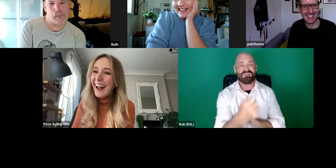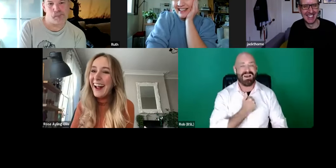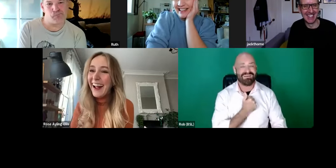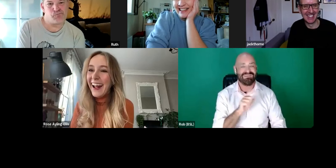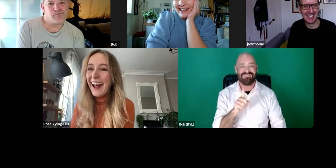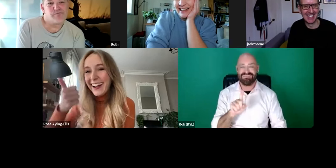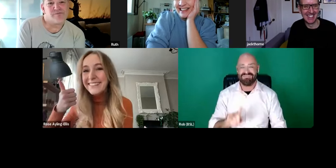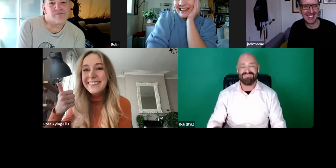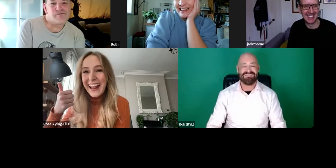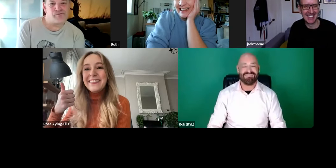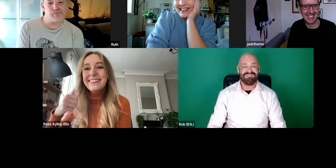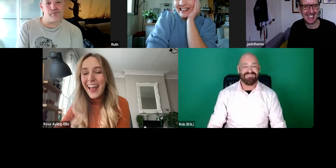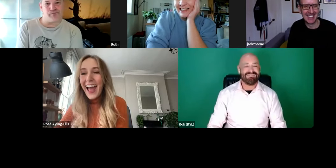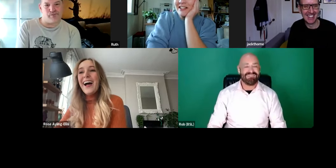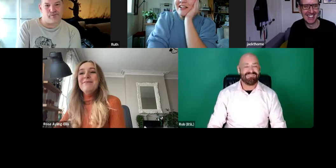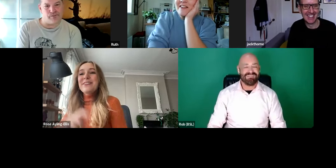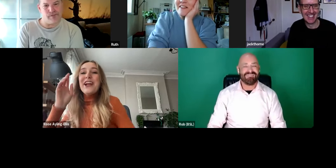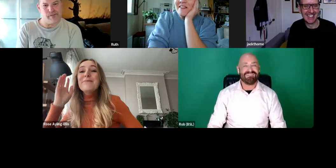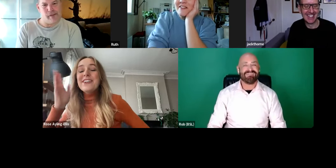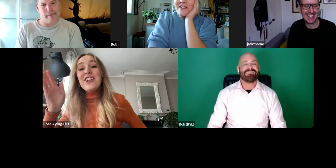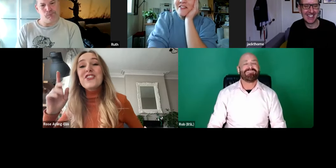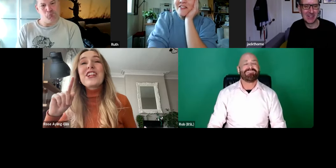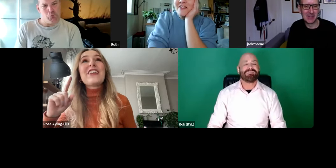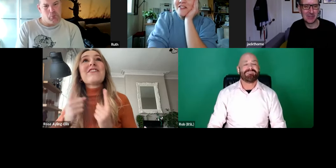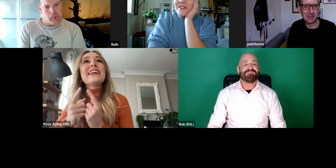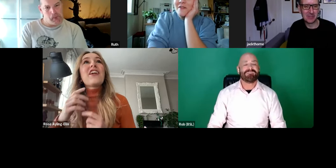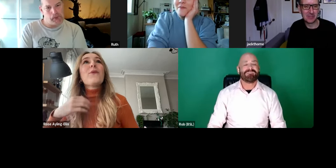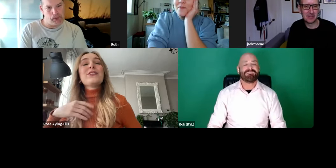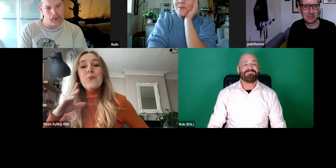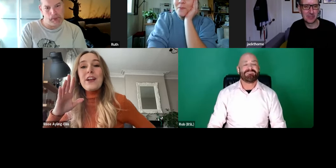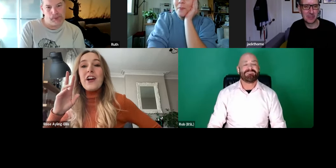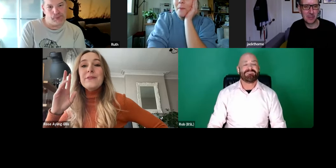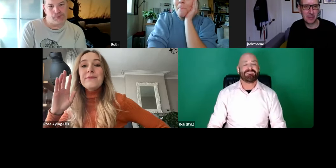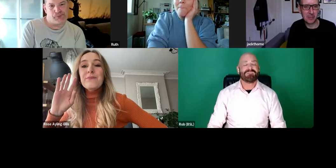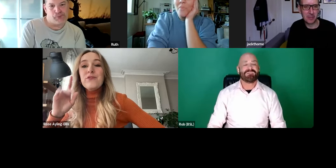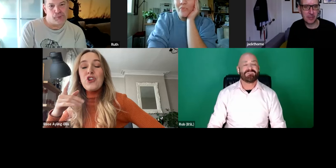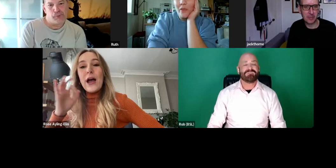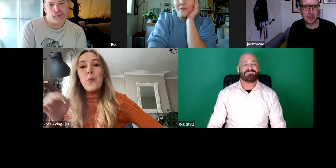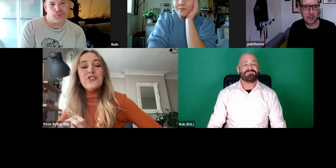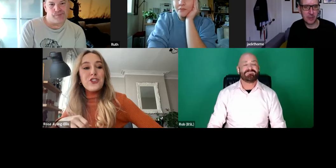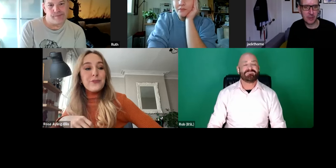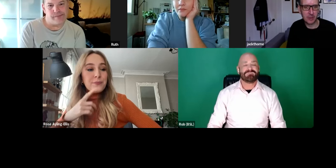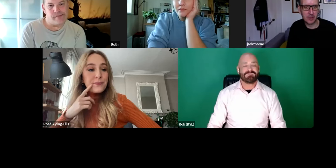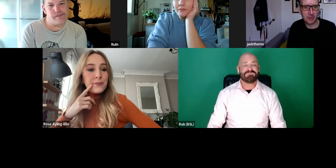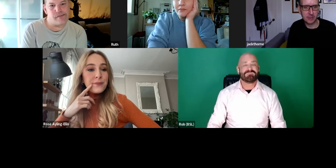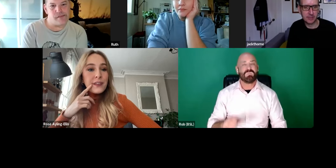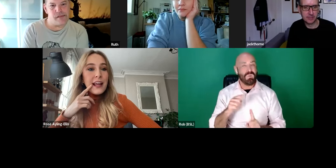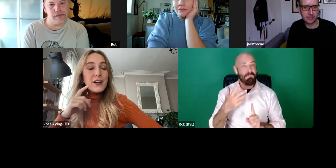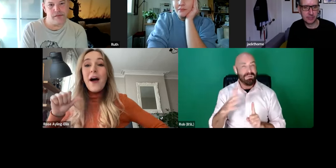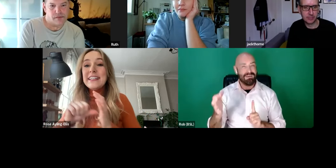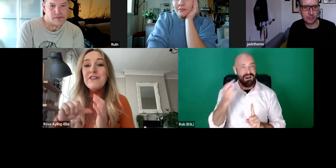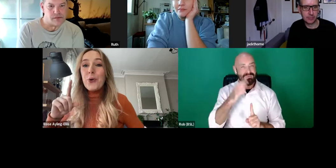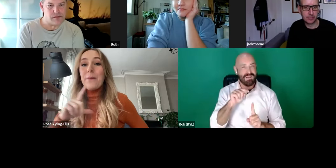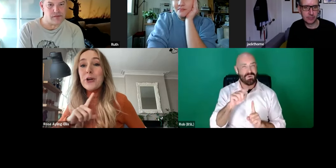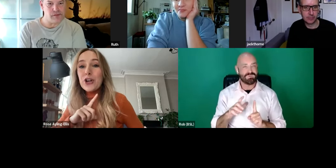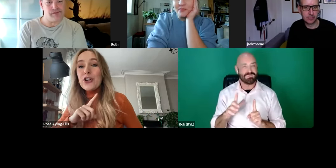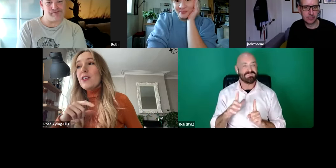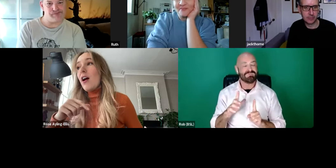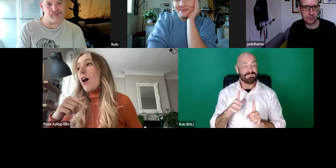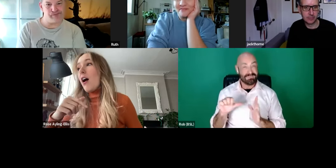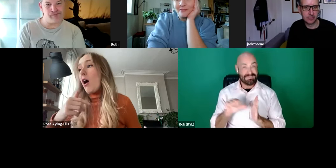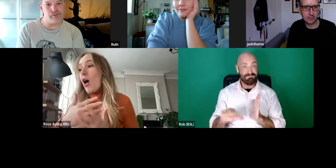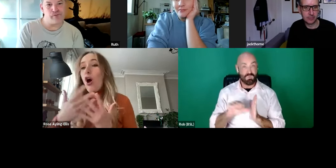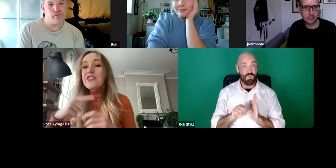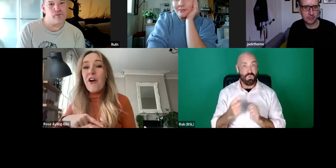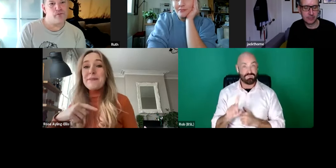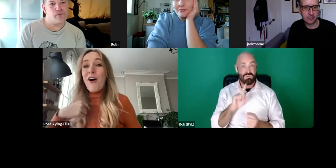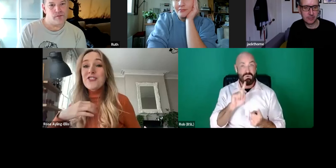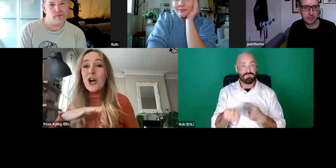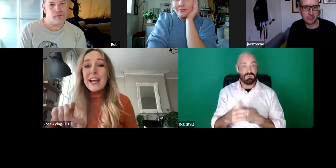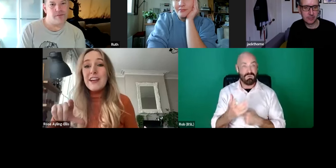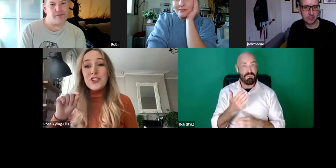When I got that question it's quite a difficult one because a lot of time I don't get the